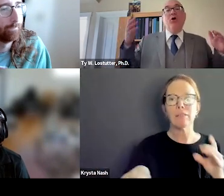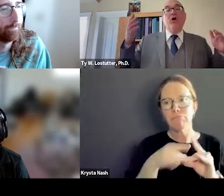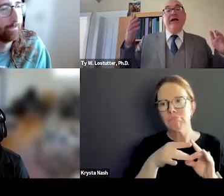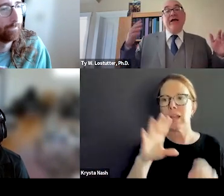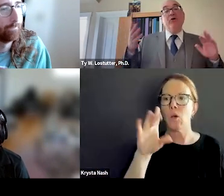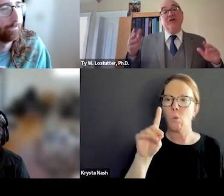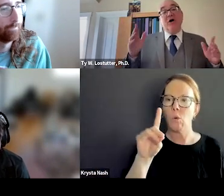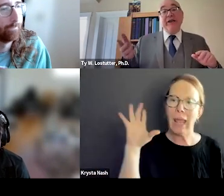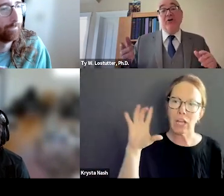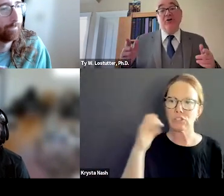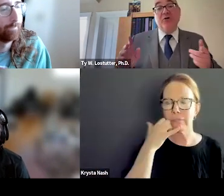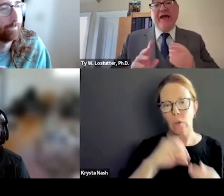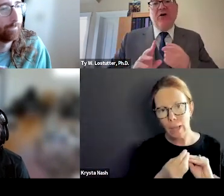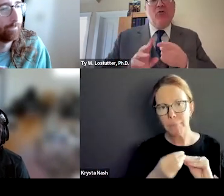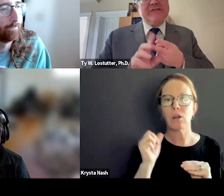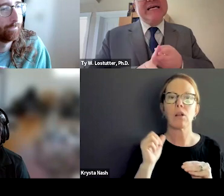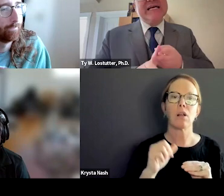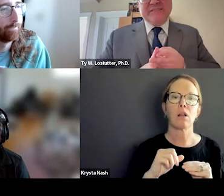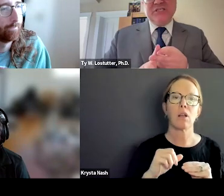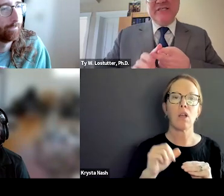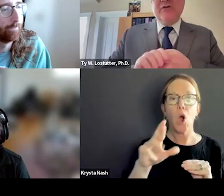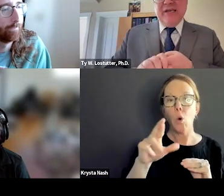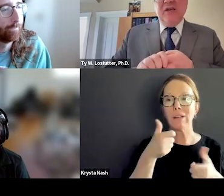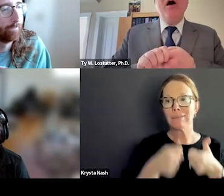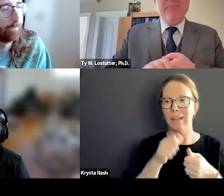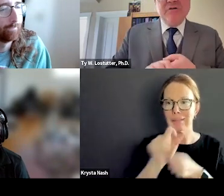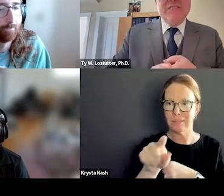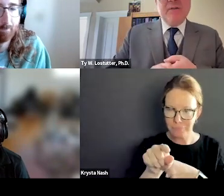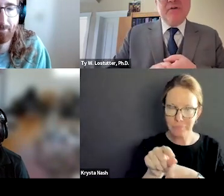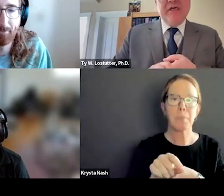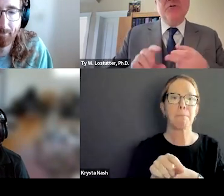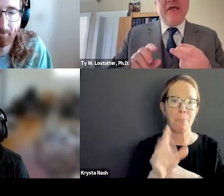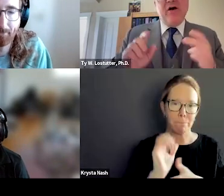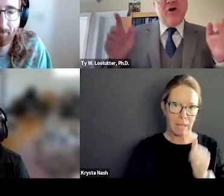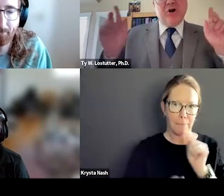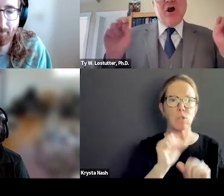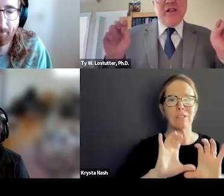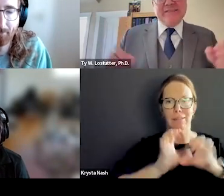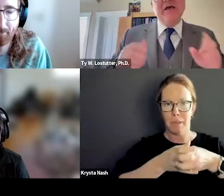or and which A18 hundred number now or text messaging. So again most of this population will no longer call us.